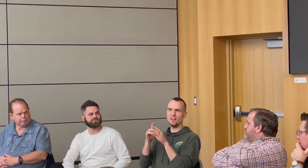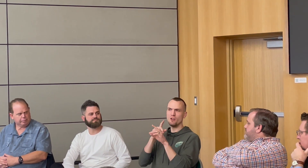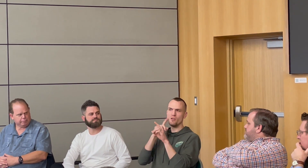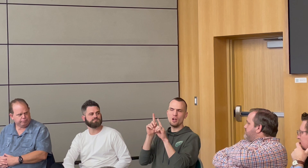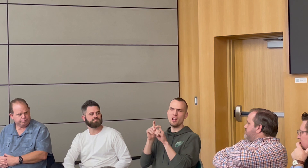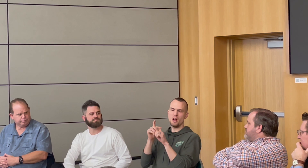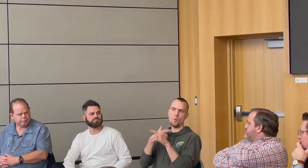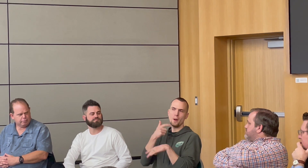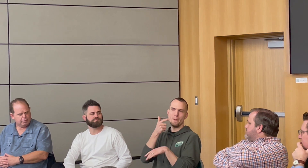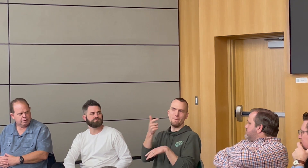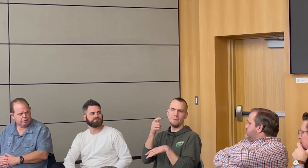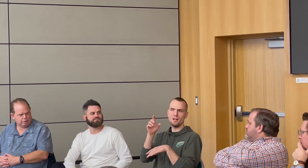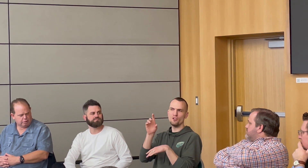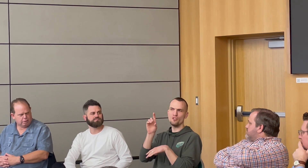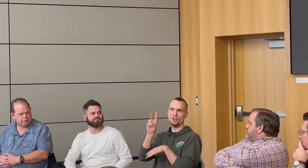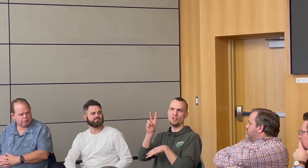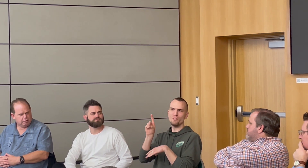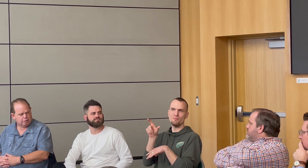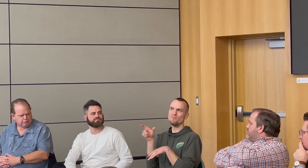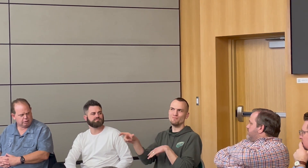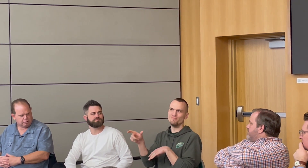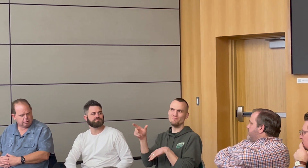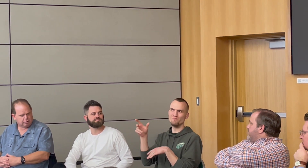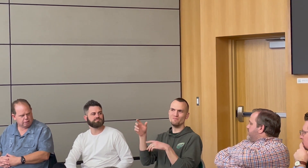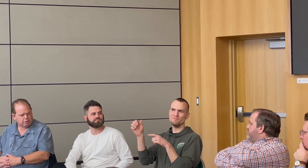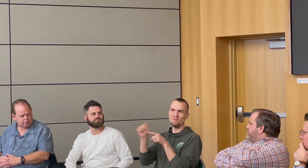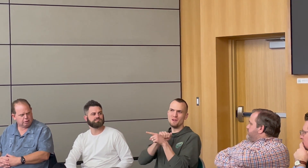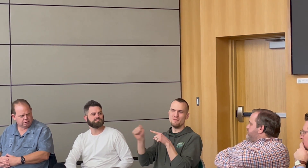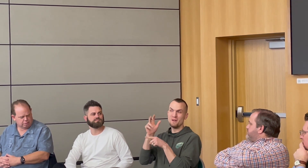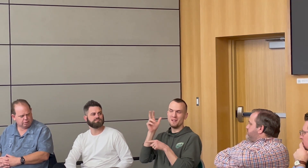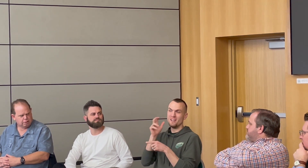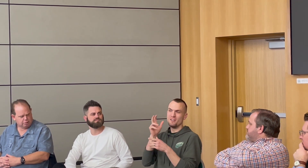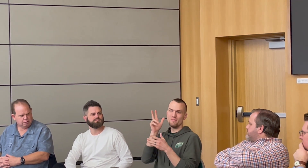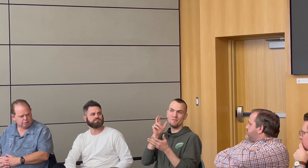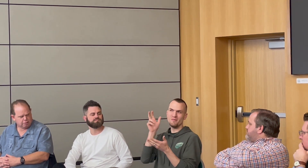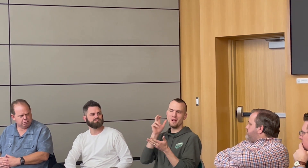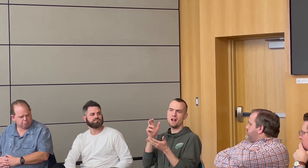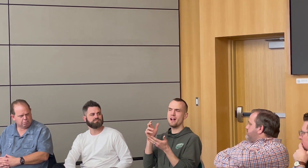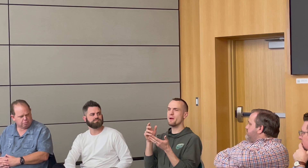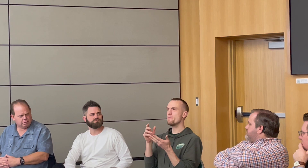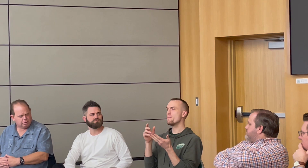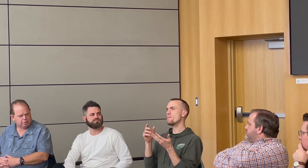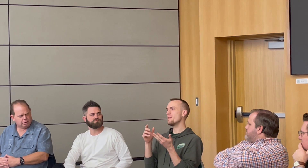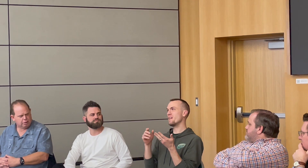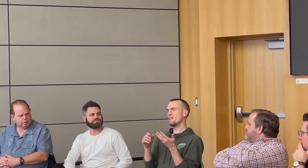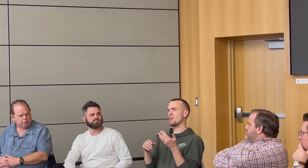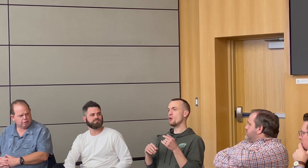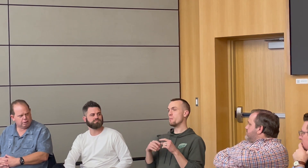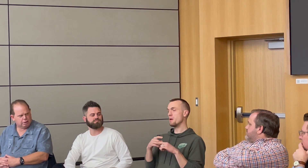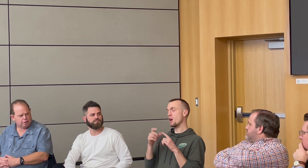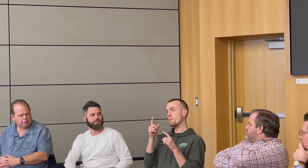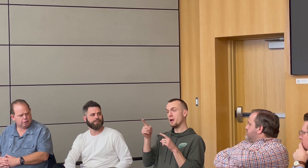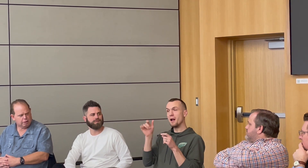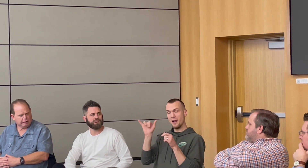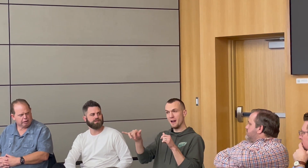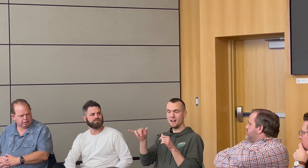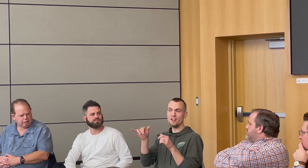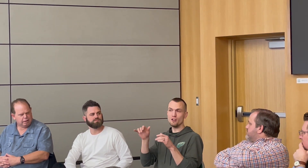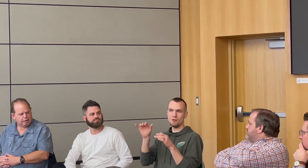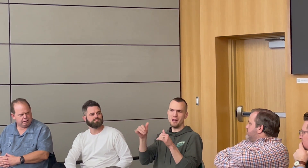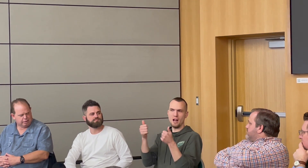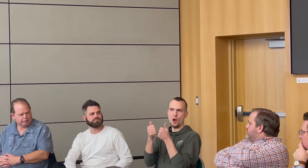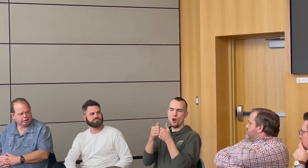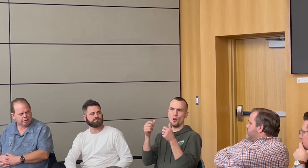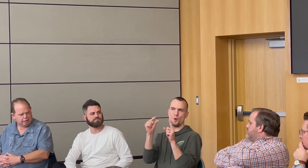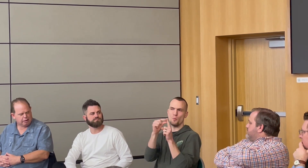we would do hearing tests I we would plug in a DVD we' practice me being able to hear and listen to